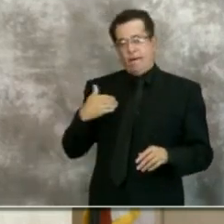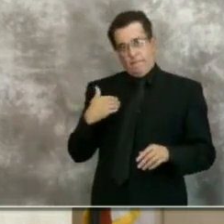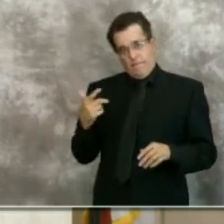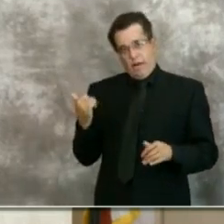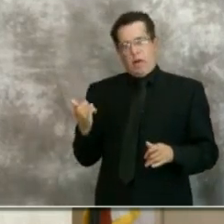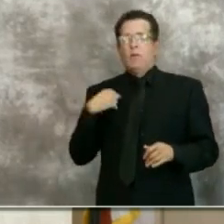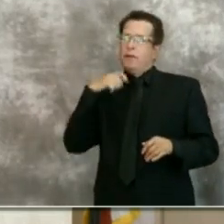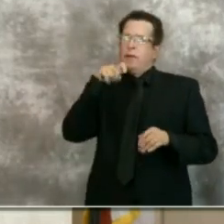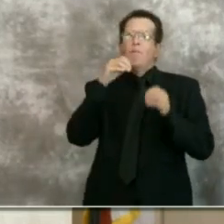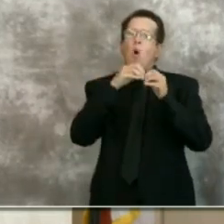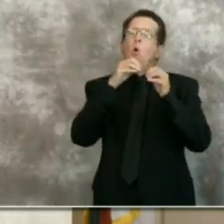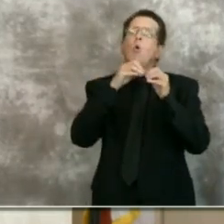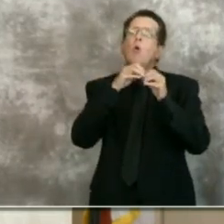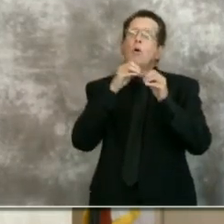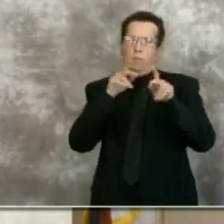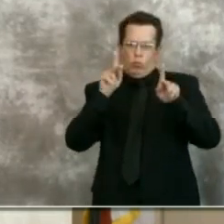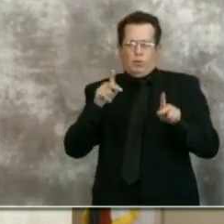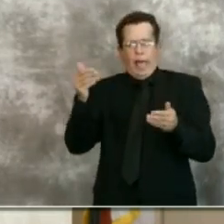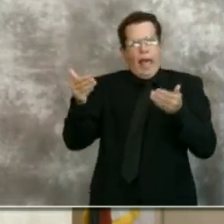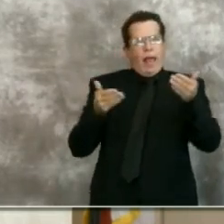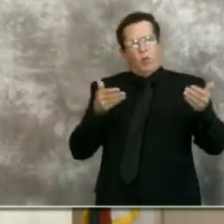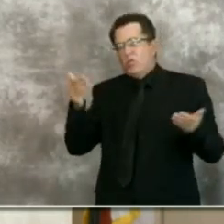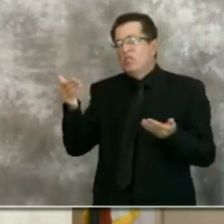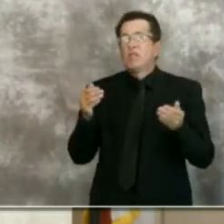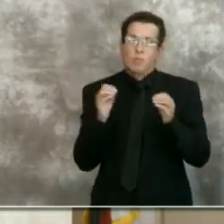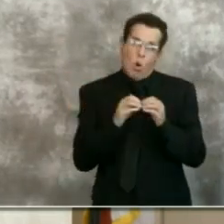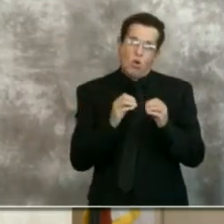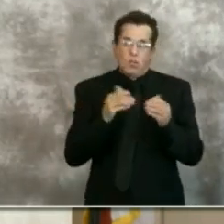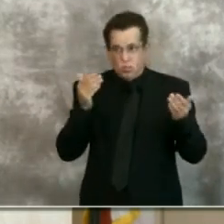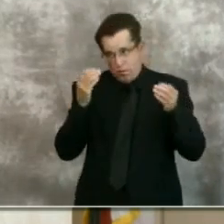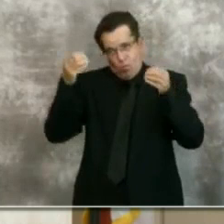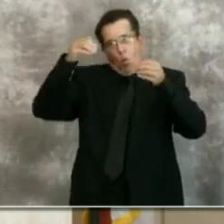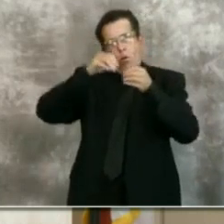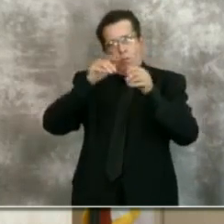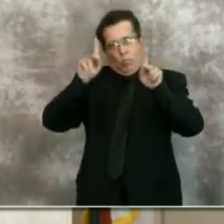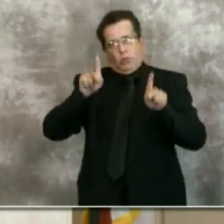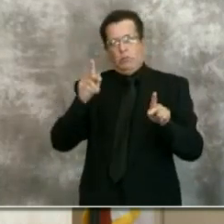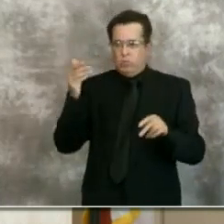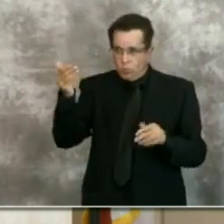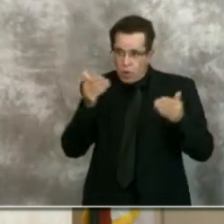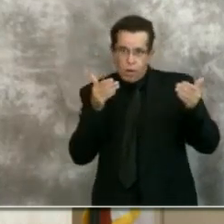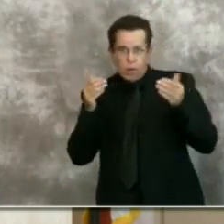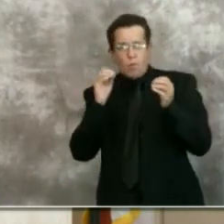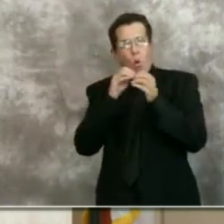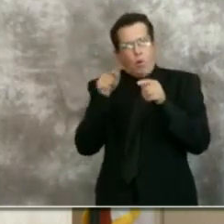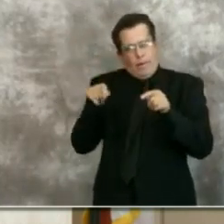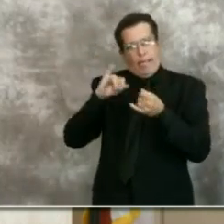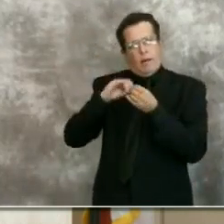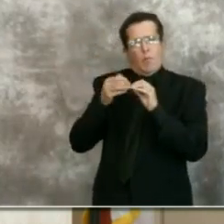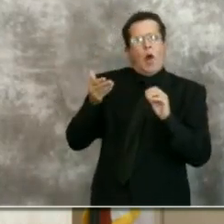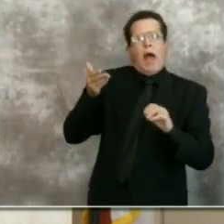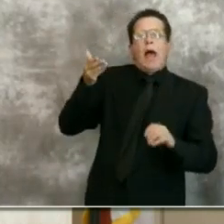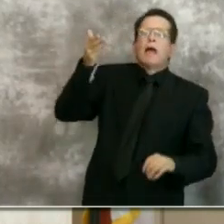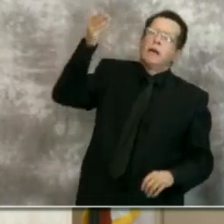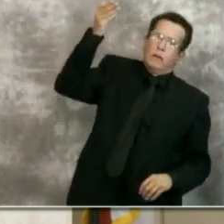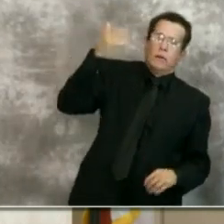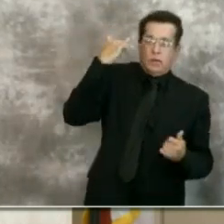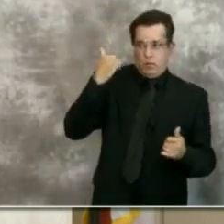MENTIONED EARLIER WE CURRENTLY HAVE 223 CASE INVESTIGATORS AND THE SIMPLE REALITY IS WE NEED A LOT MORE. IN ORDER TO